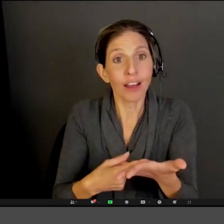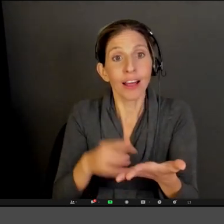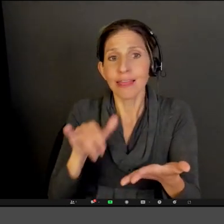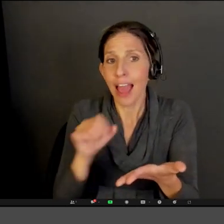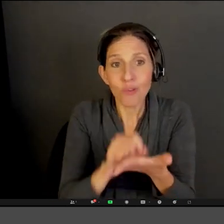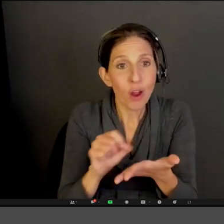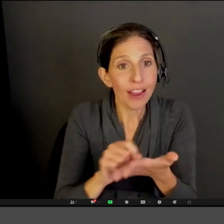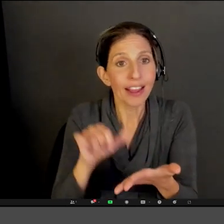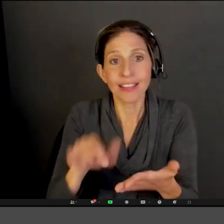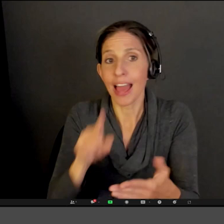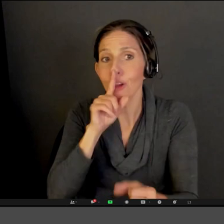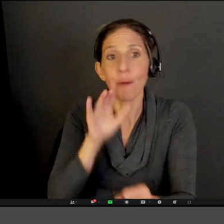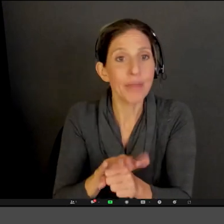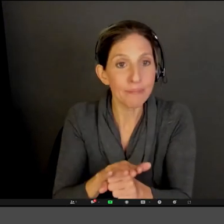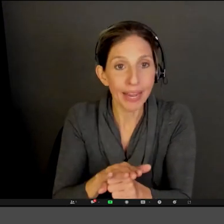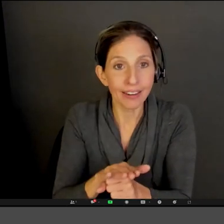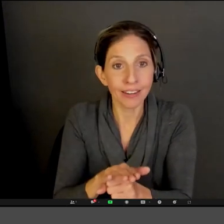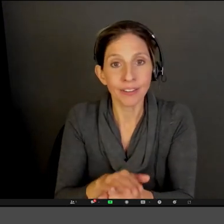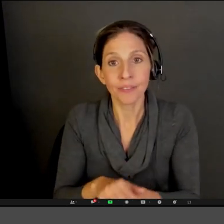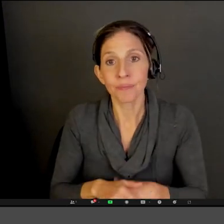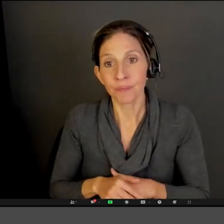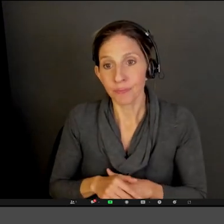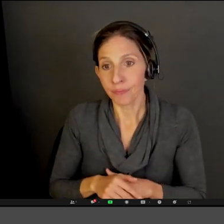SO I AM, I'M TEACHING THE CIVIL RIGHTS MOVEMENT, THIS SEMESTER